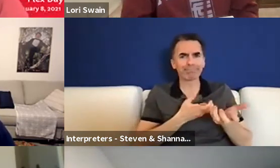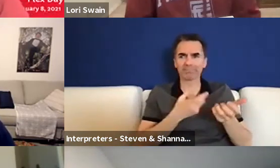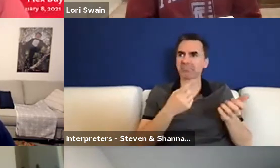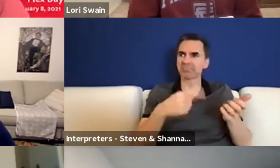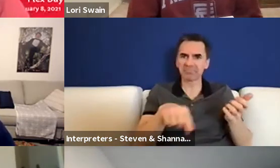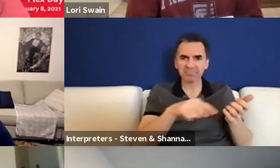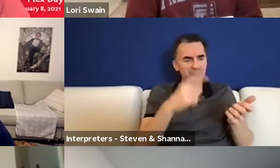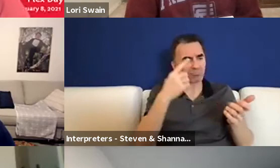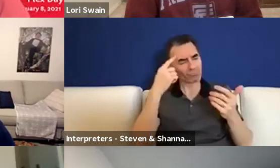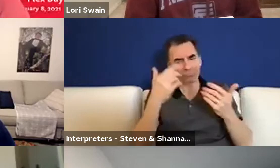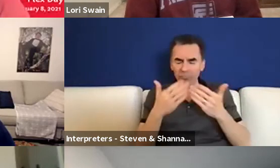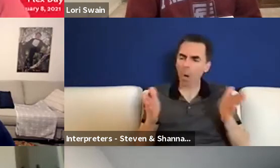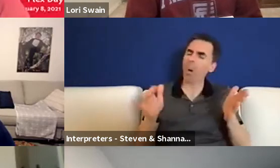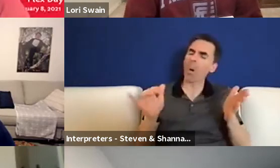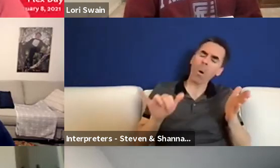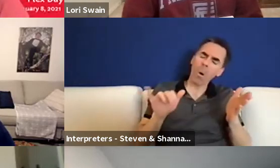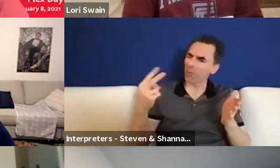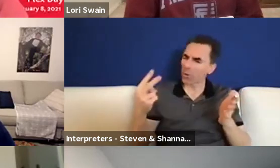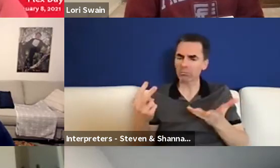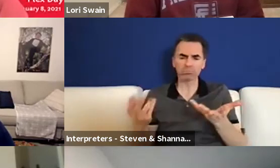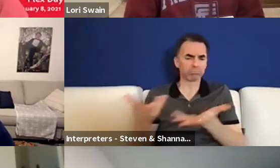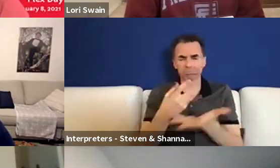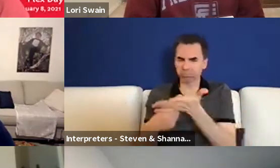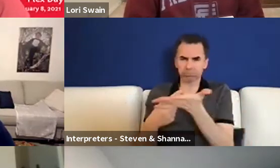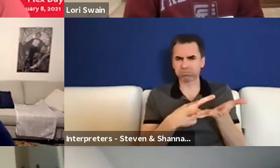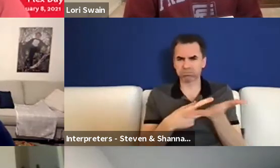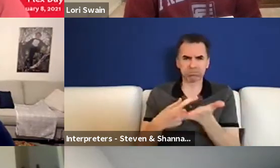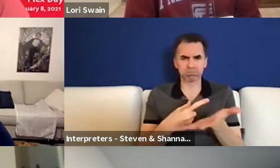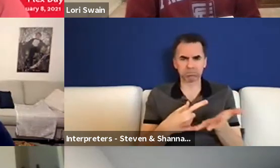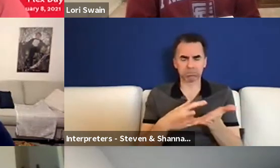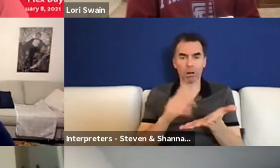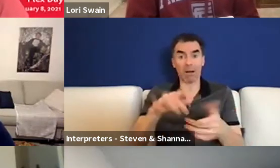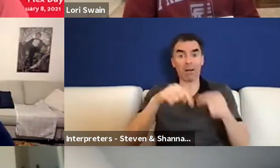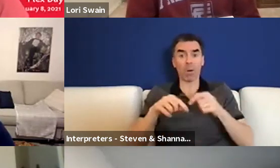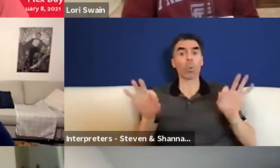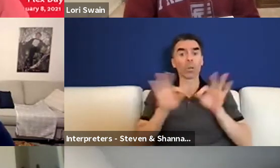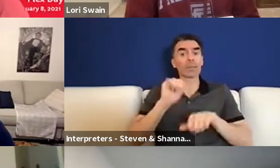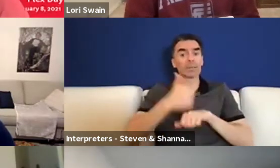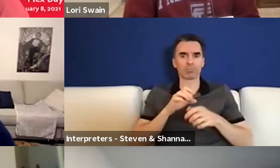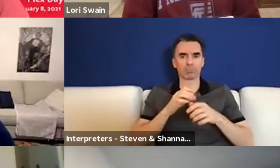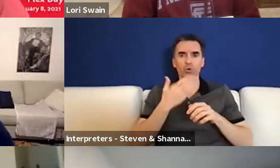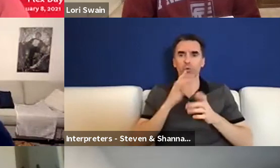We can have honest conversations about it. But if we didn't have those relationships established and have that networking, I feel